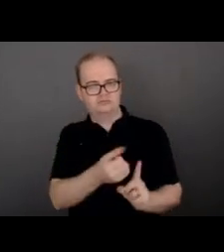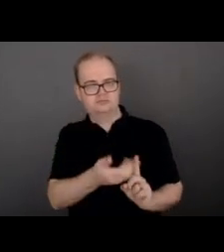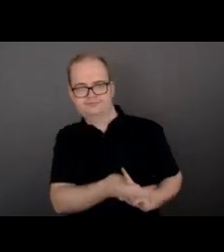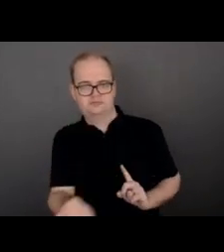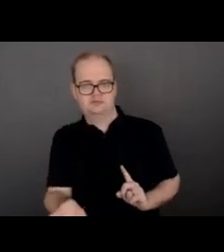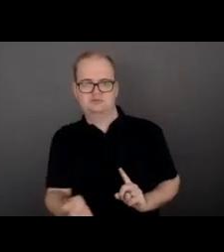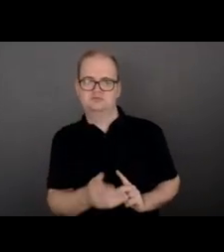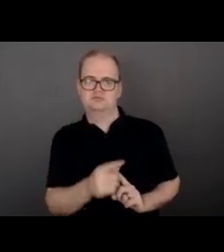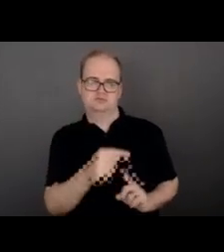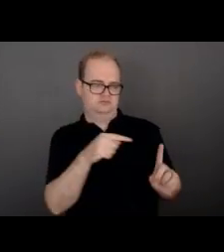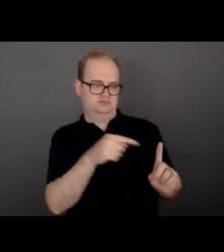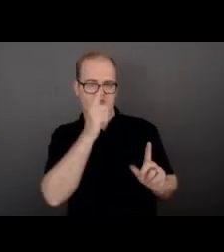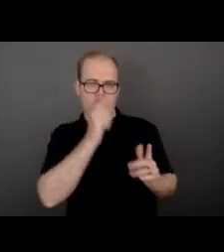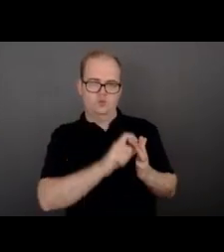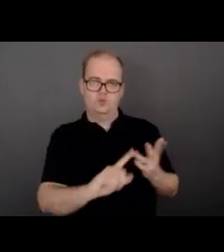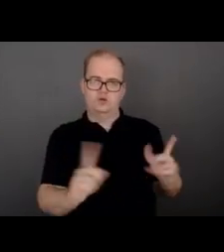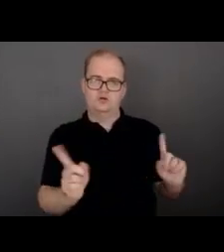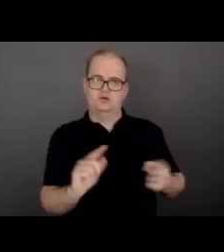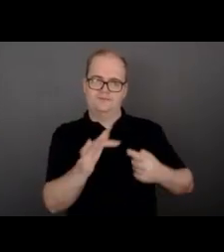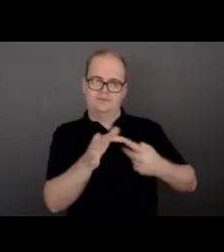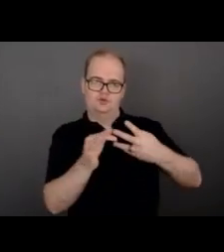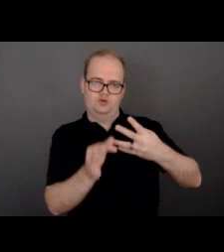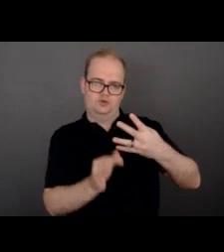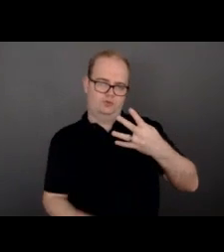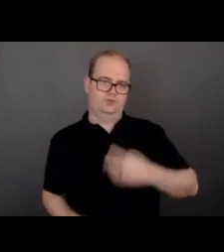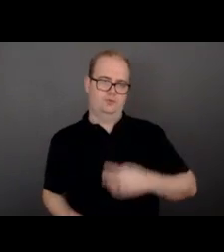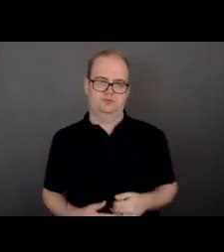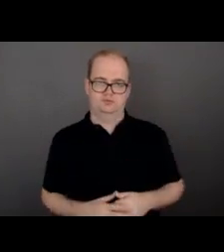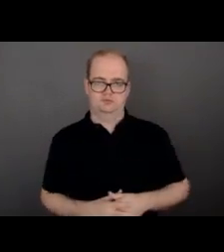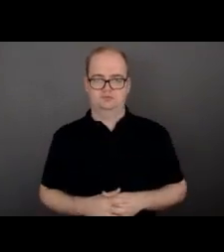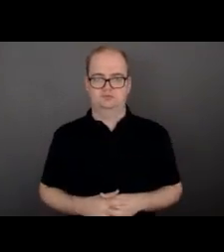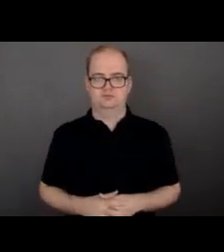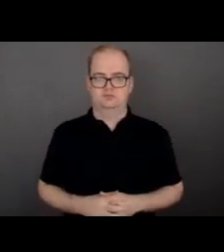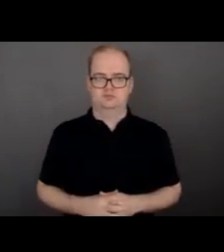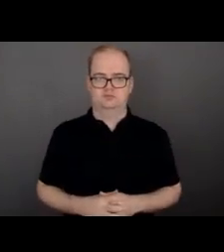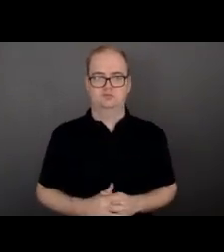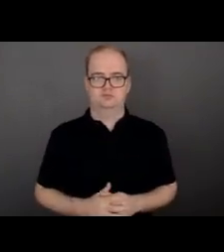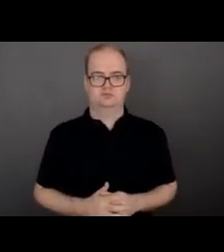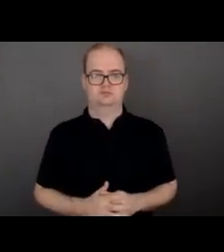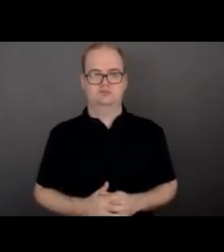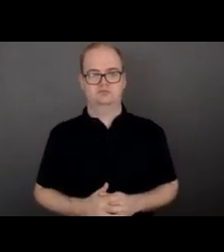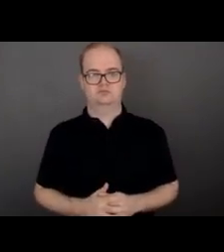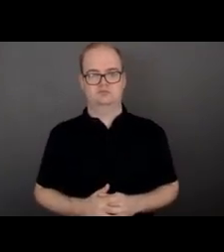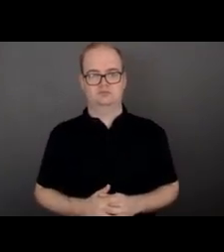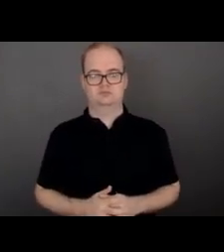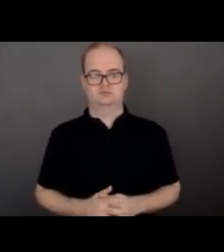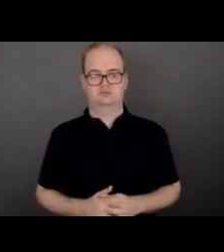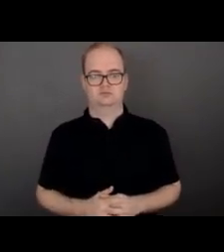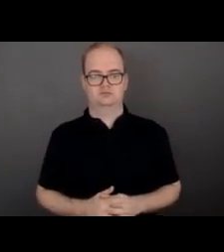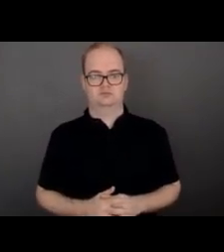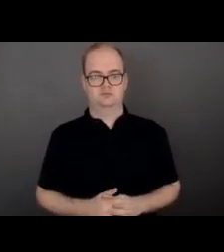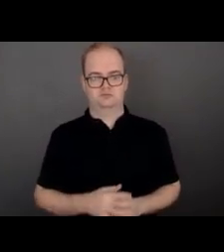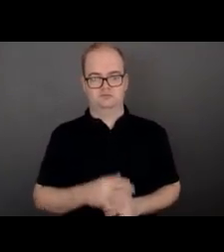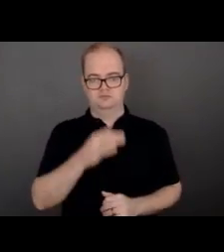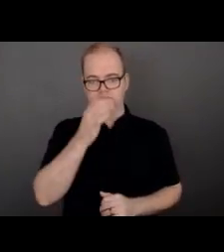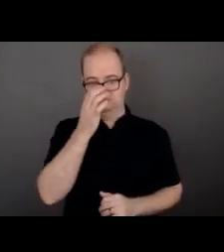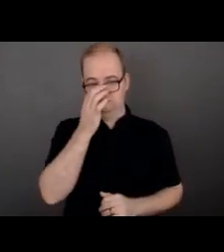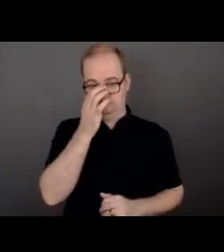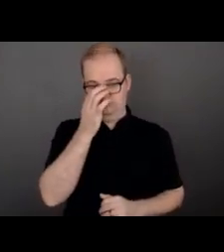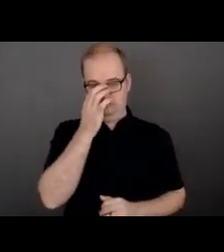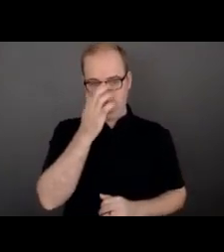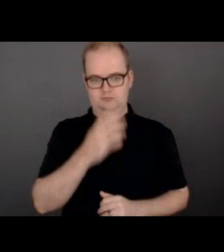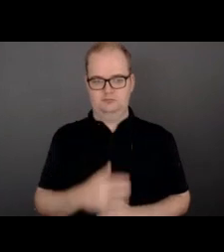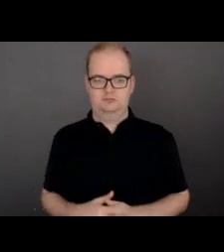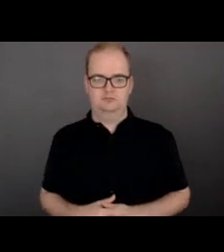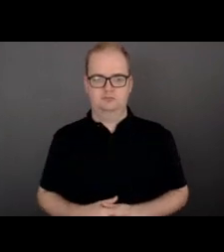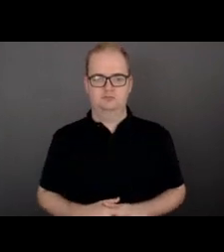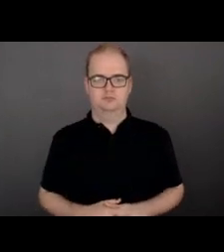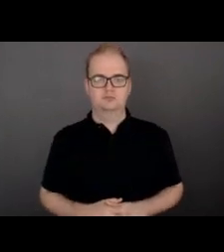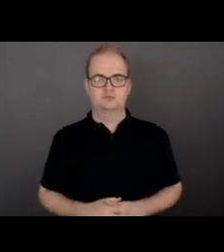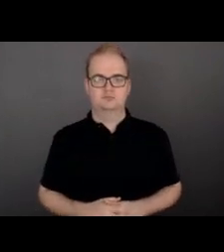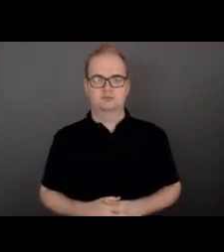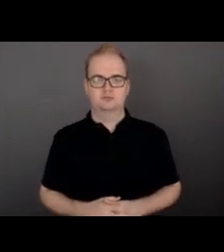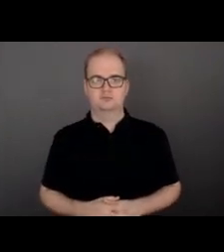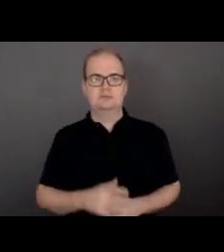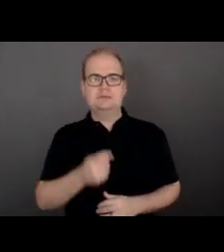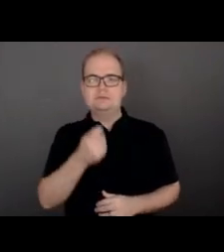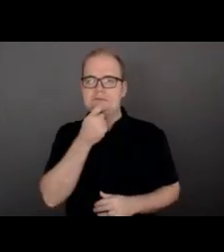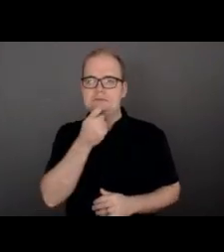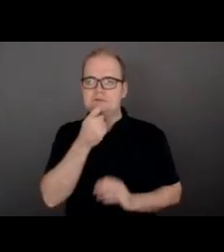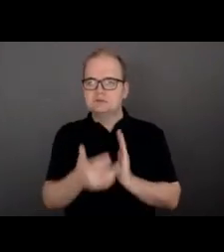We've got a little bit of a technical error with our questions today.